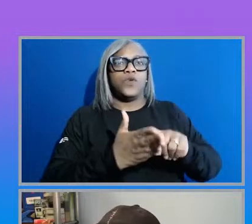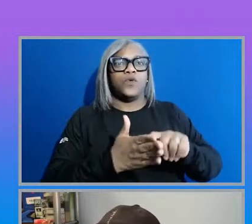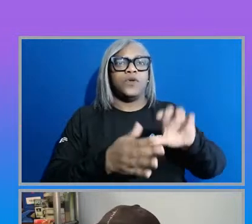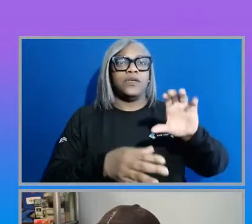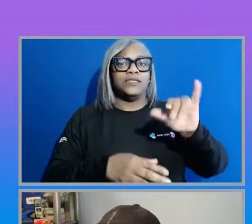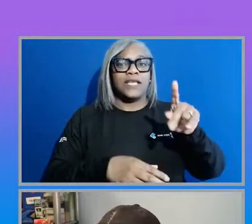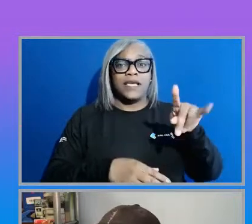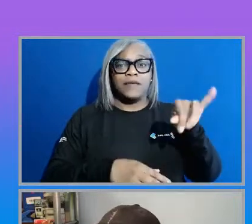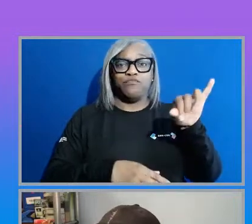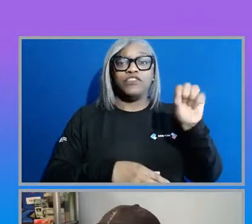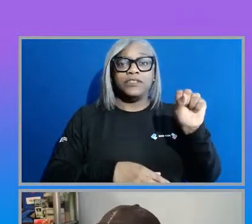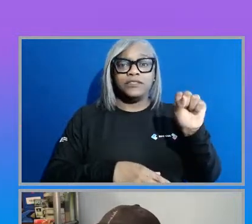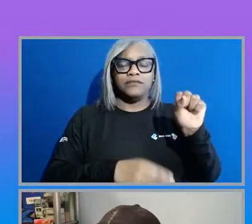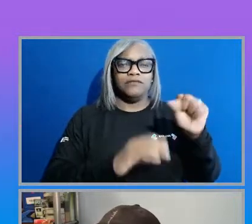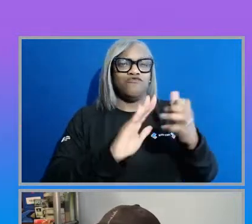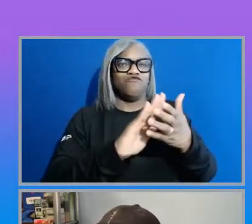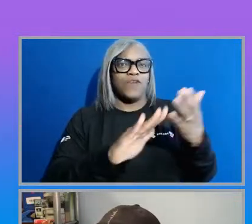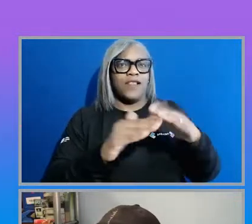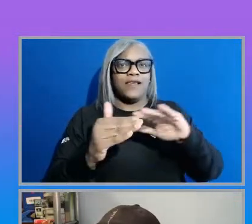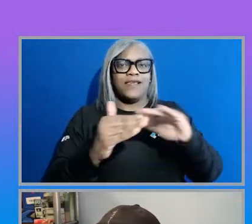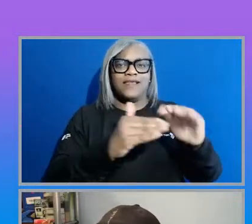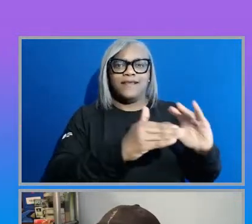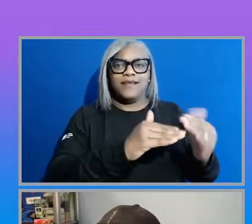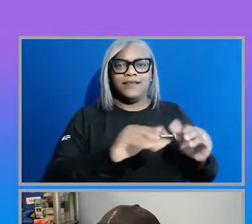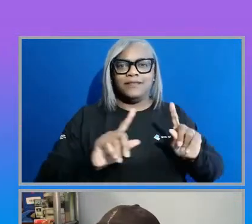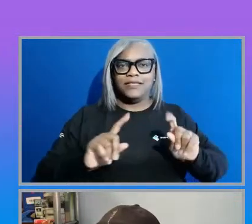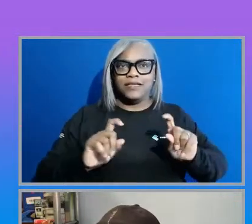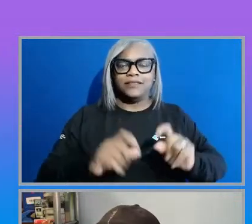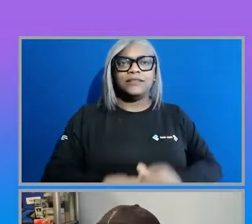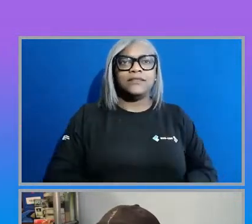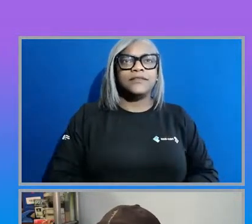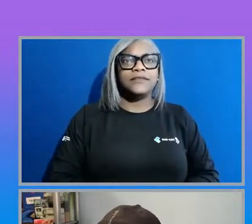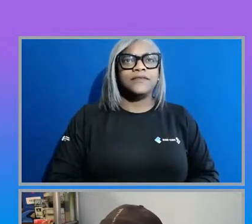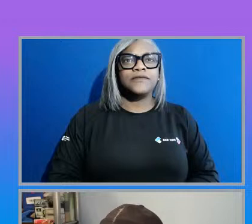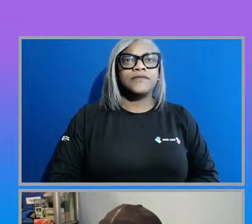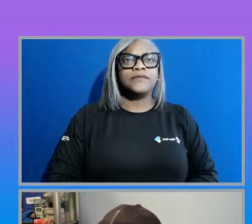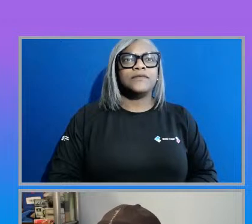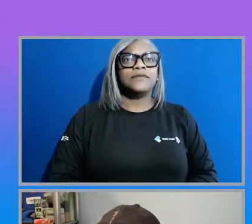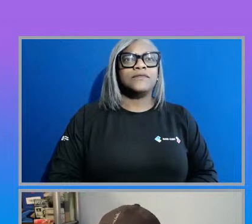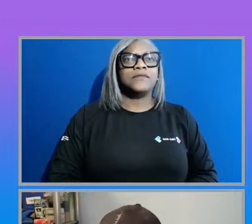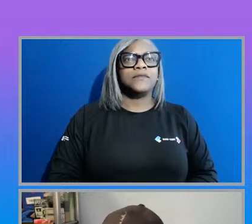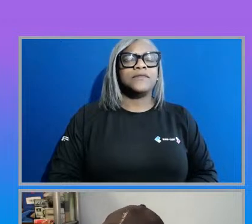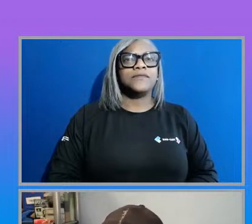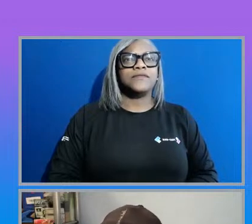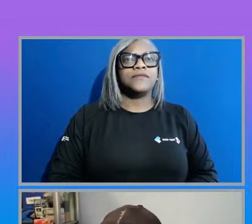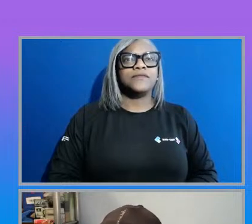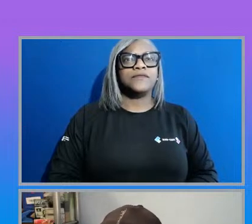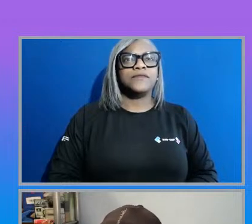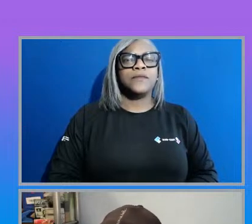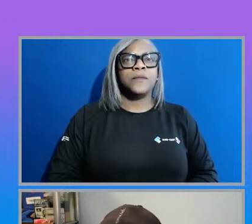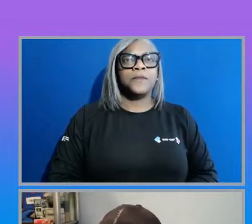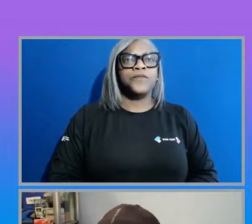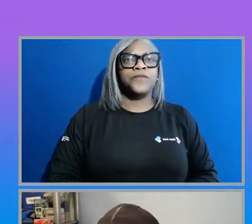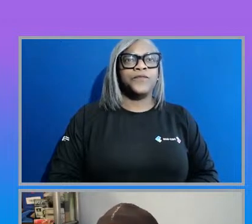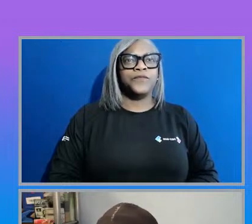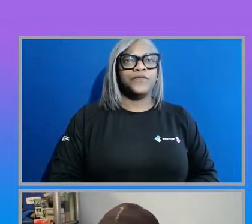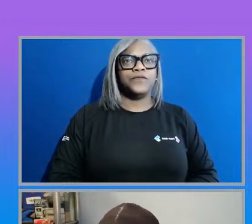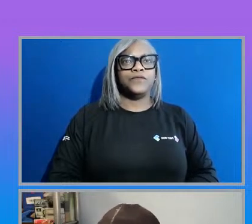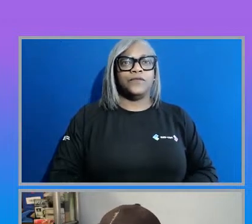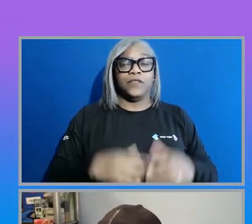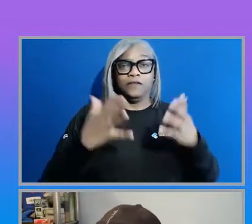end to end test. All right. And